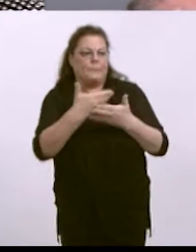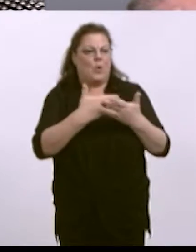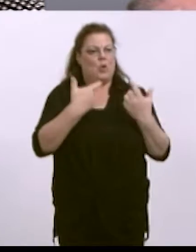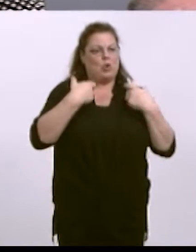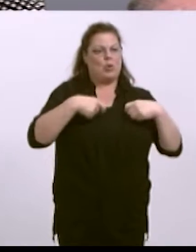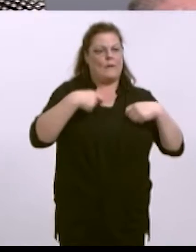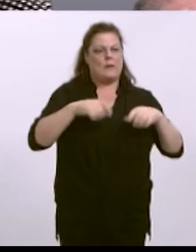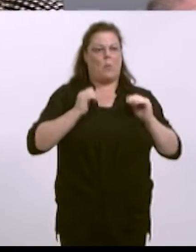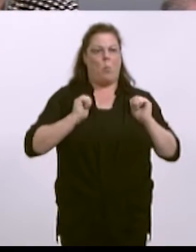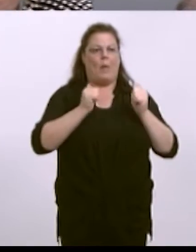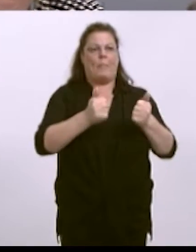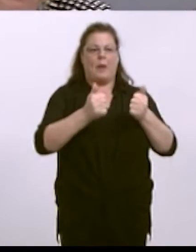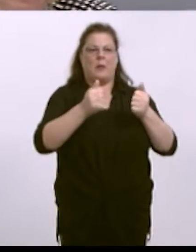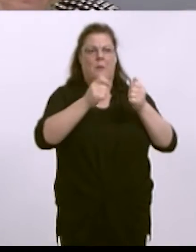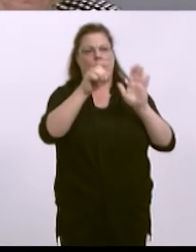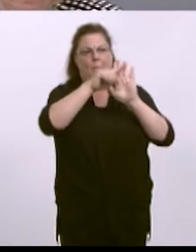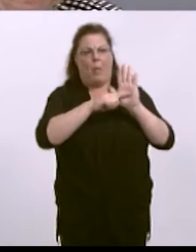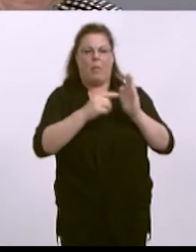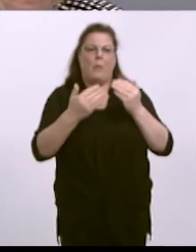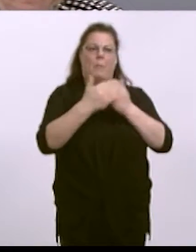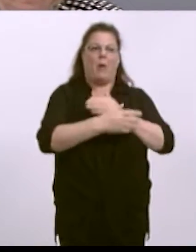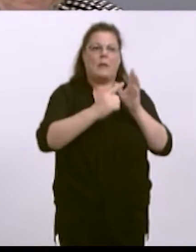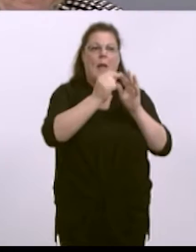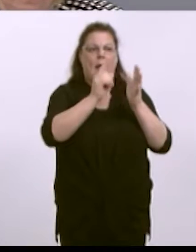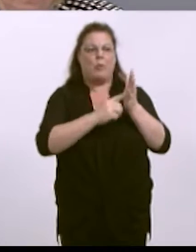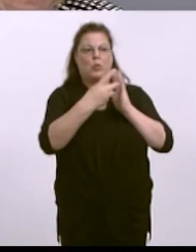(Wales) Act 2014, which was passed with Royal Assent in April 2014, and yet weíre still